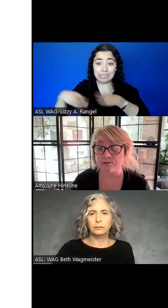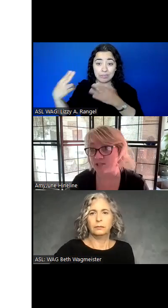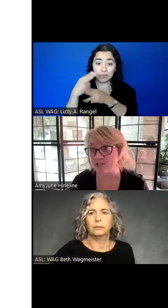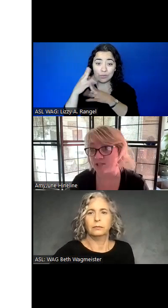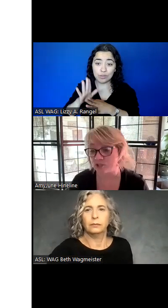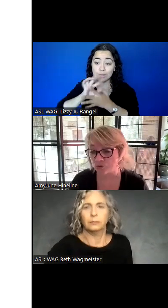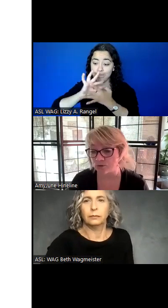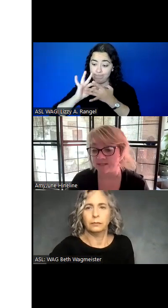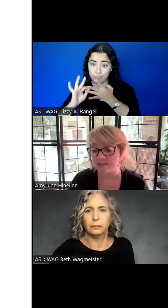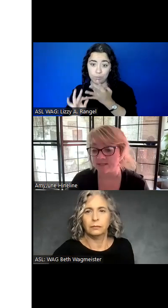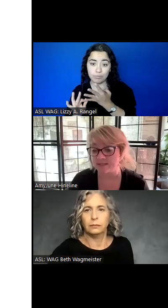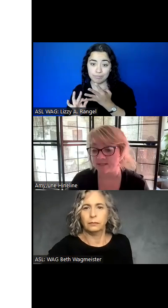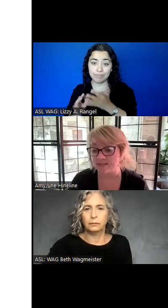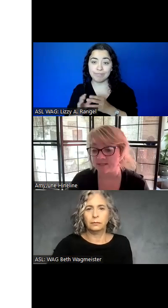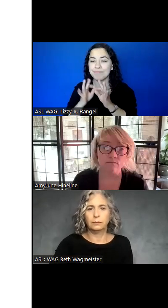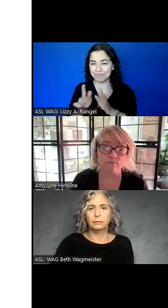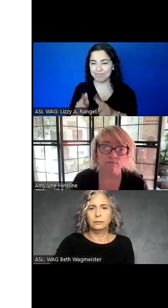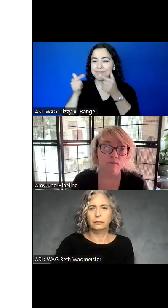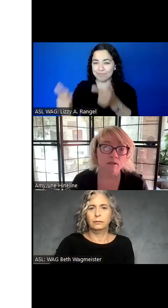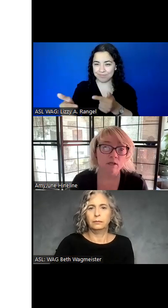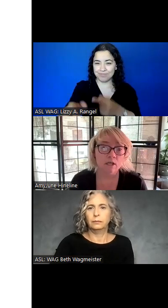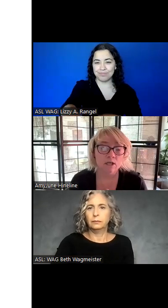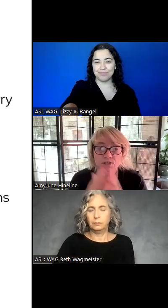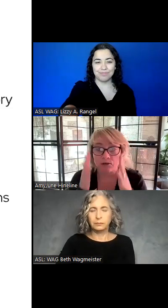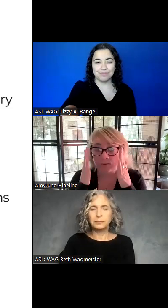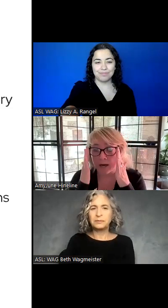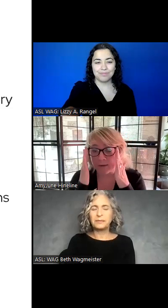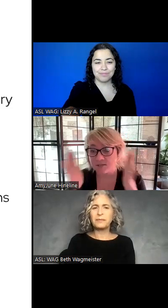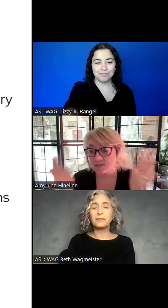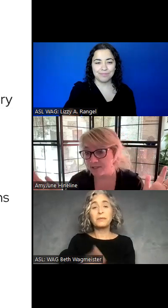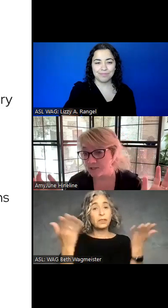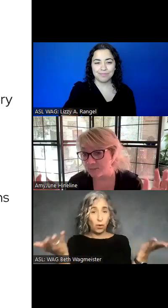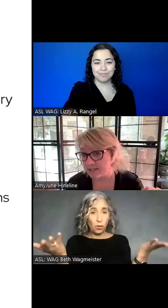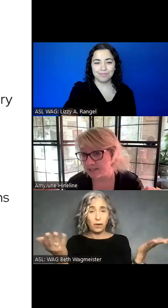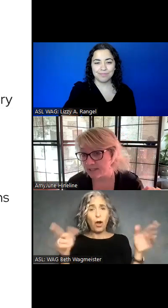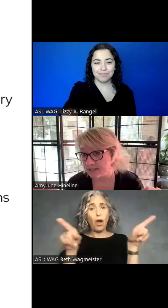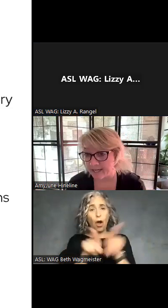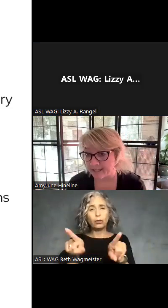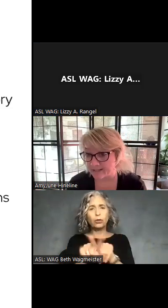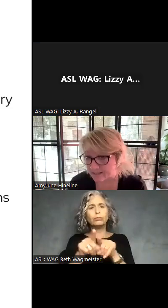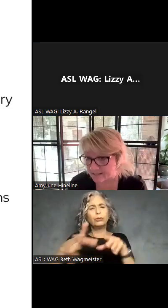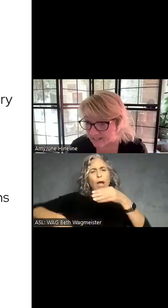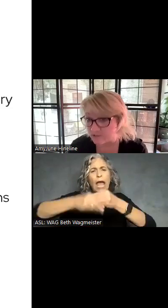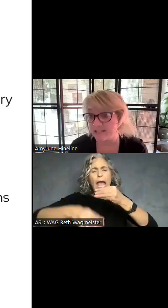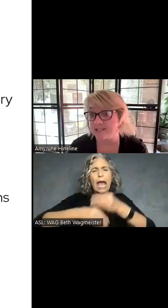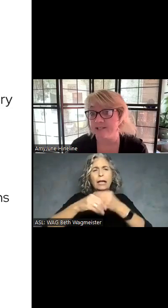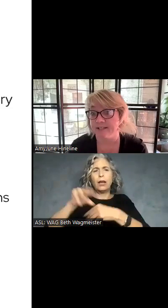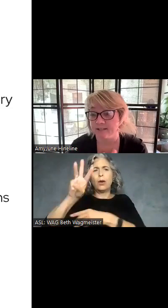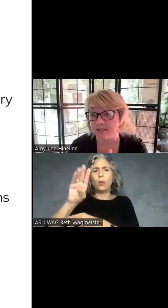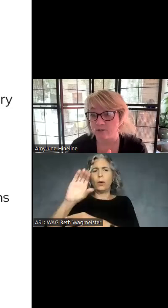We have accessible authentication. That's a tricky word for me, so I have to go slow. Authentication